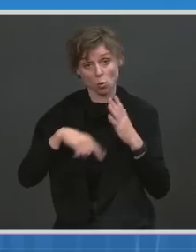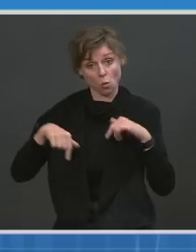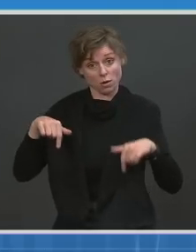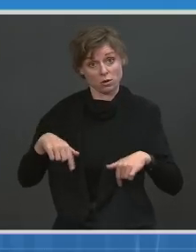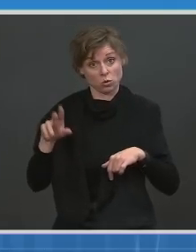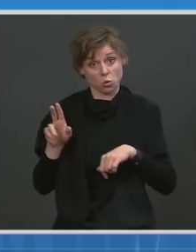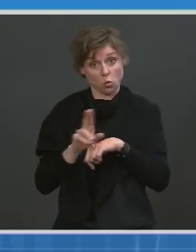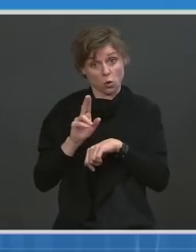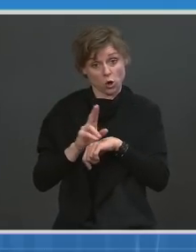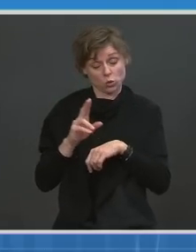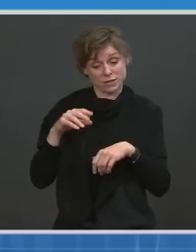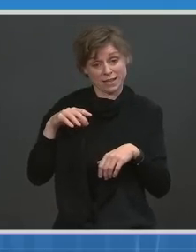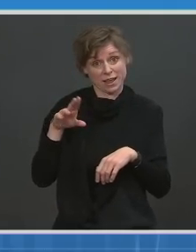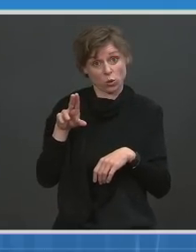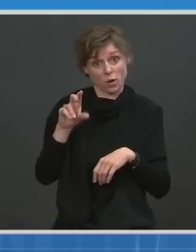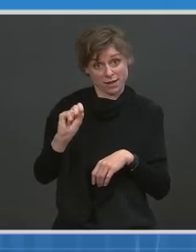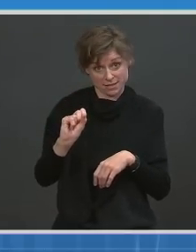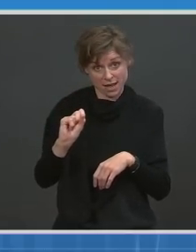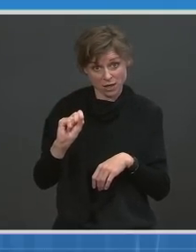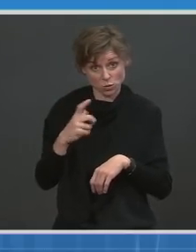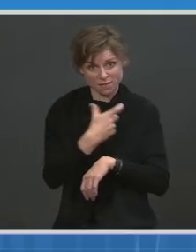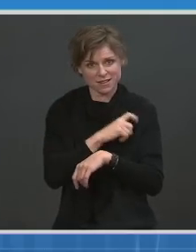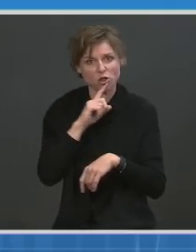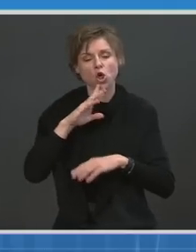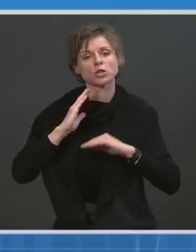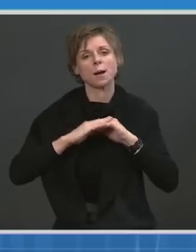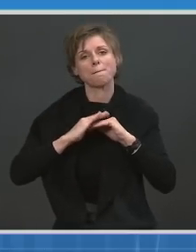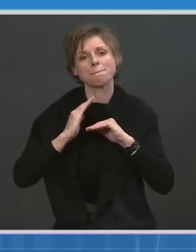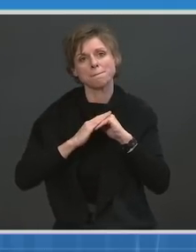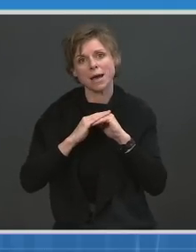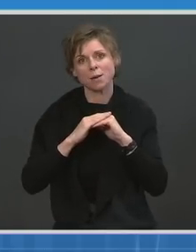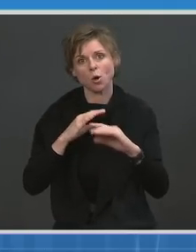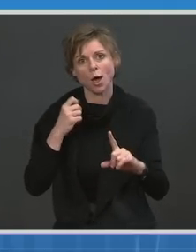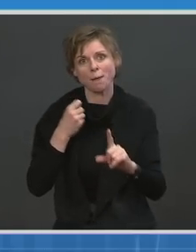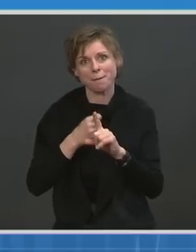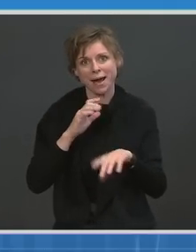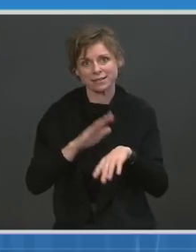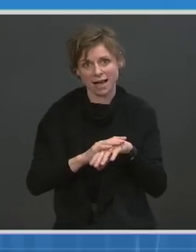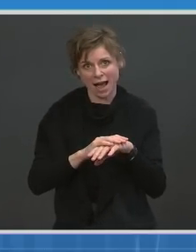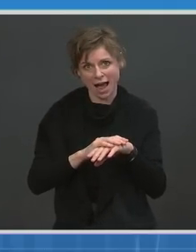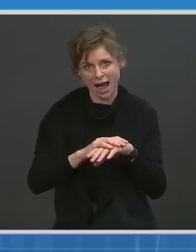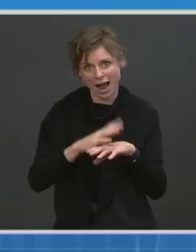there's been a minimal impact on viral neutralization either by convalescent plasma